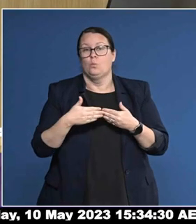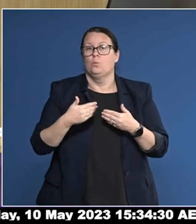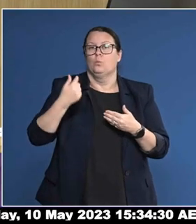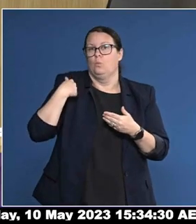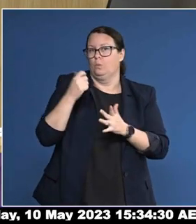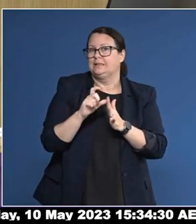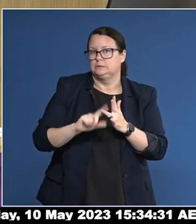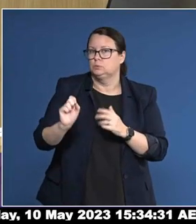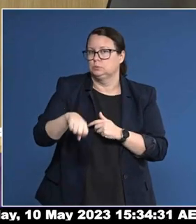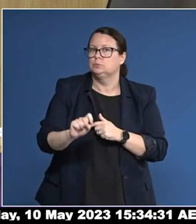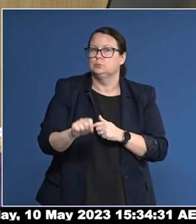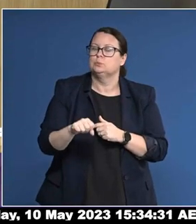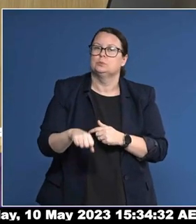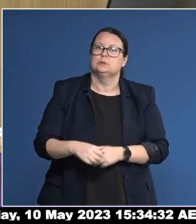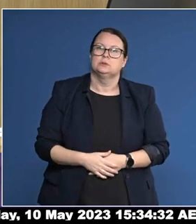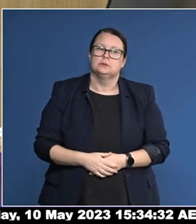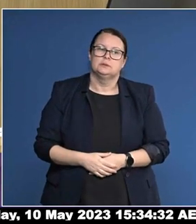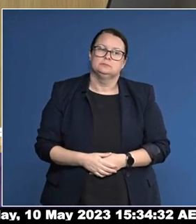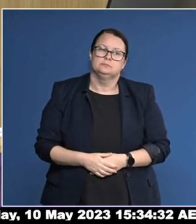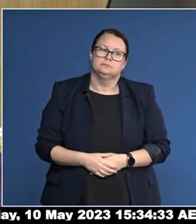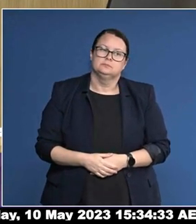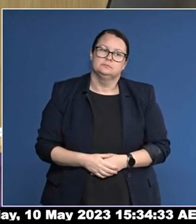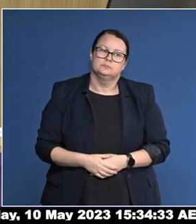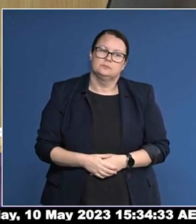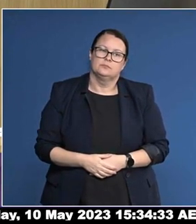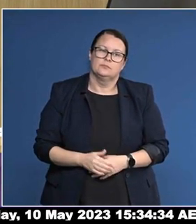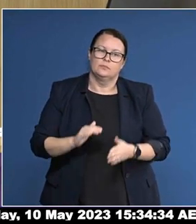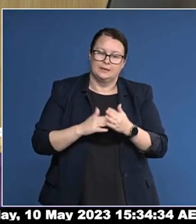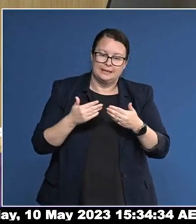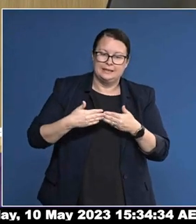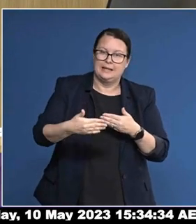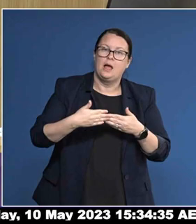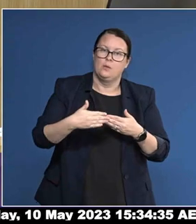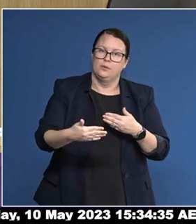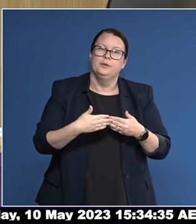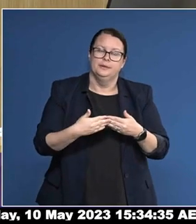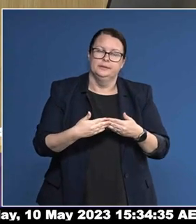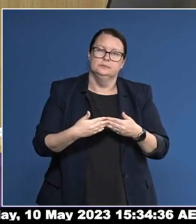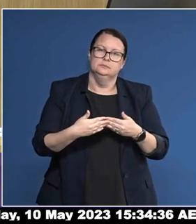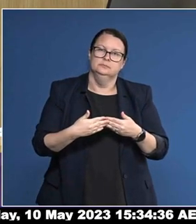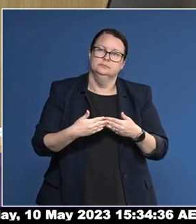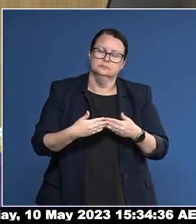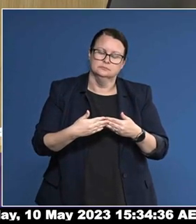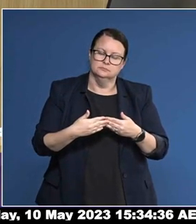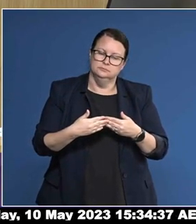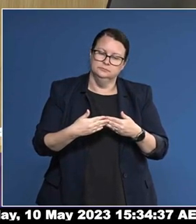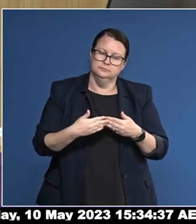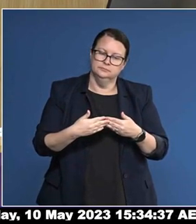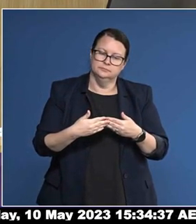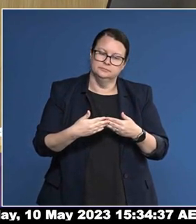and it is very much what we have done over the recent number of years in terms of